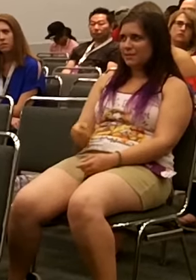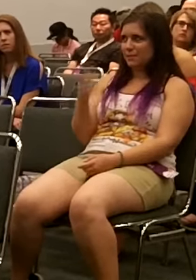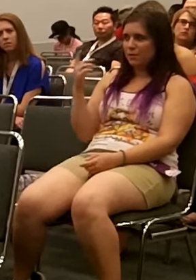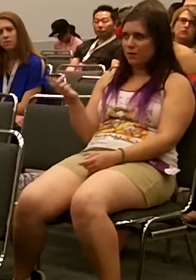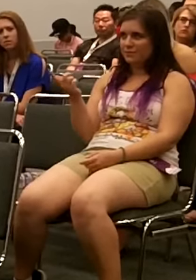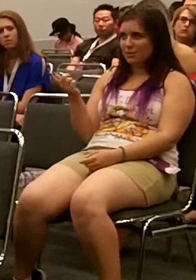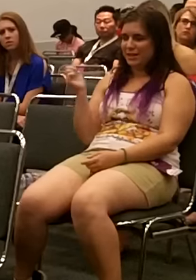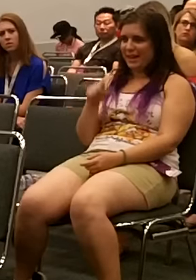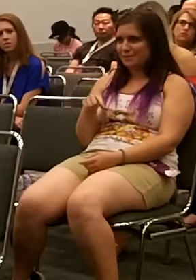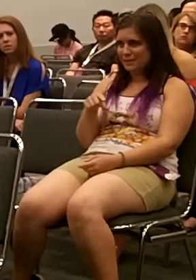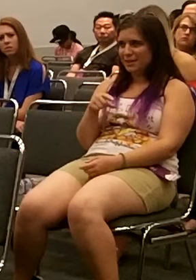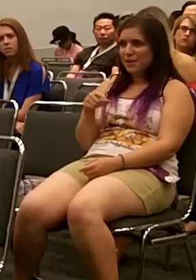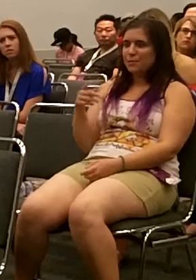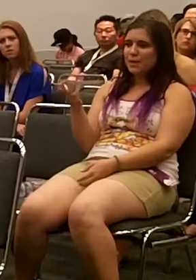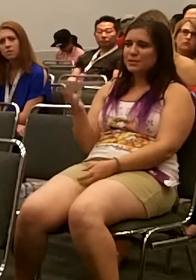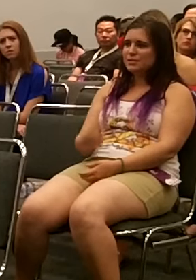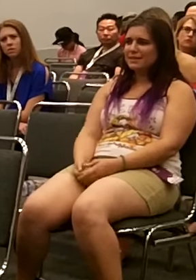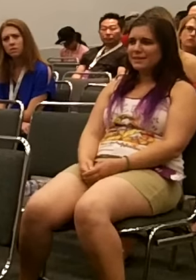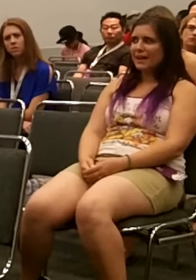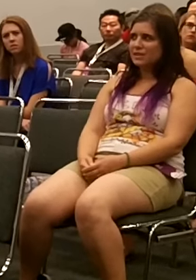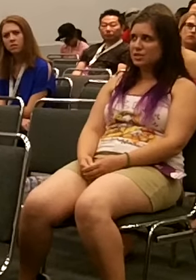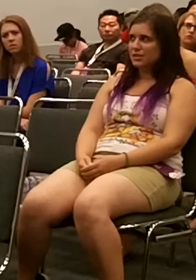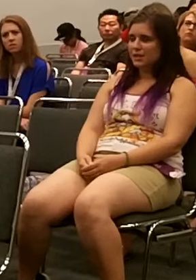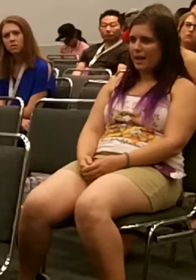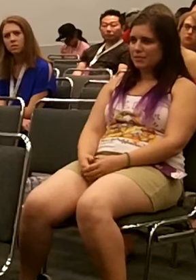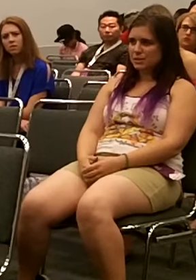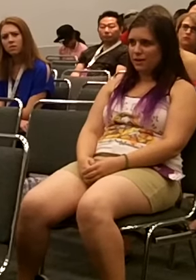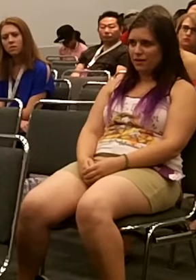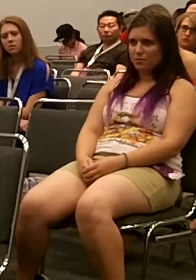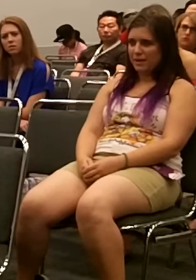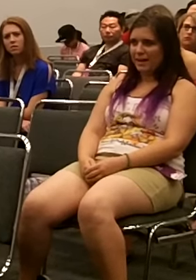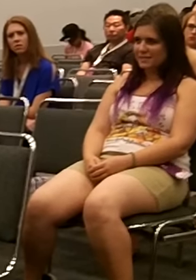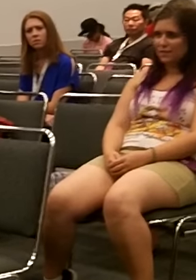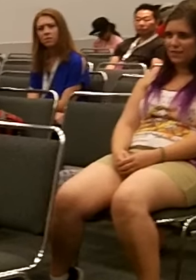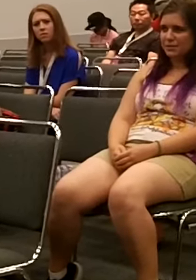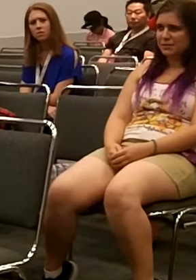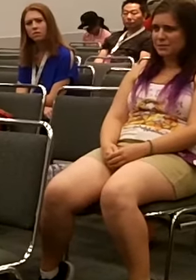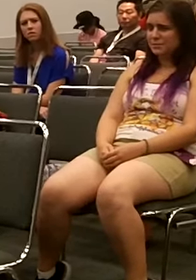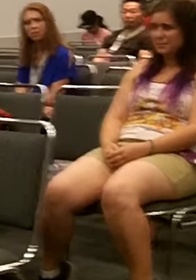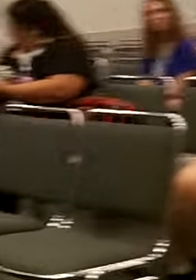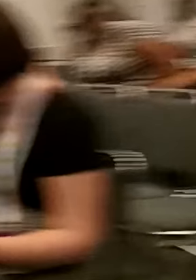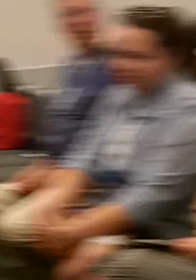except for one, which I captioned. But do you think that I should caption all of my ASL videos, too?